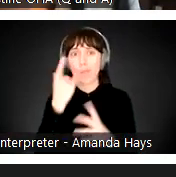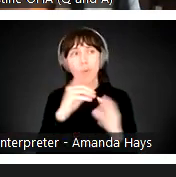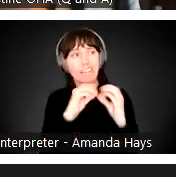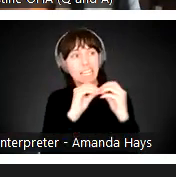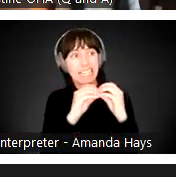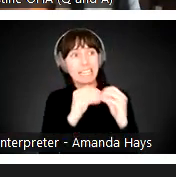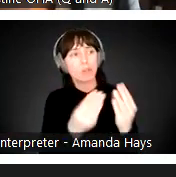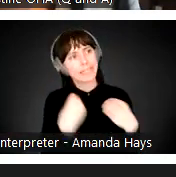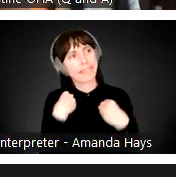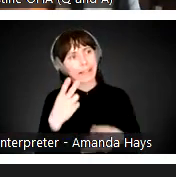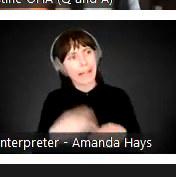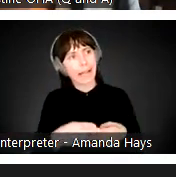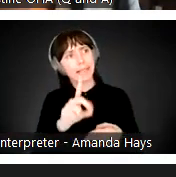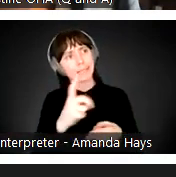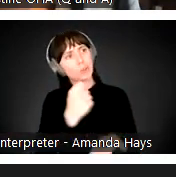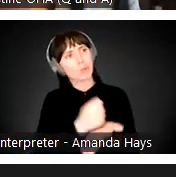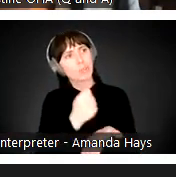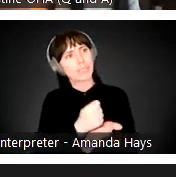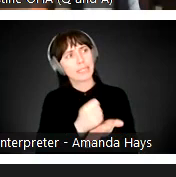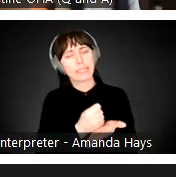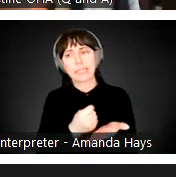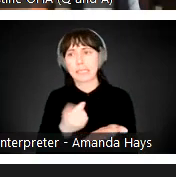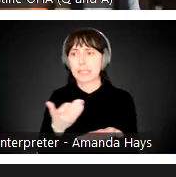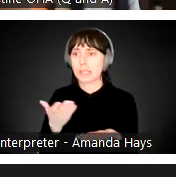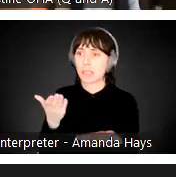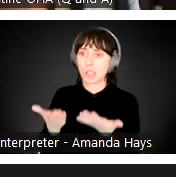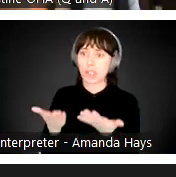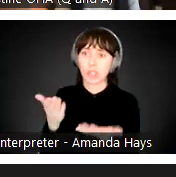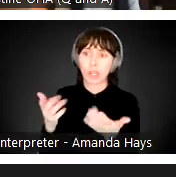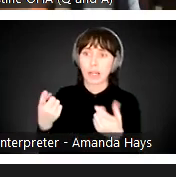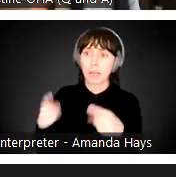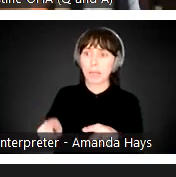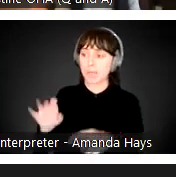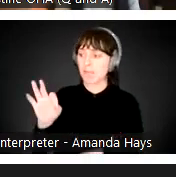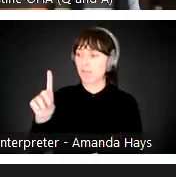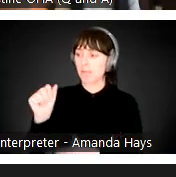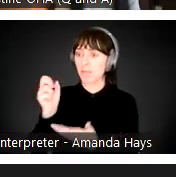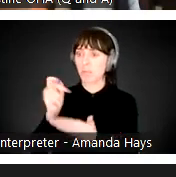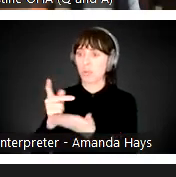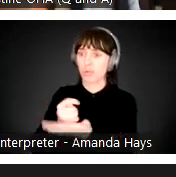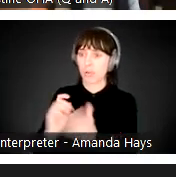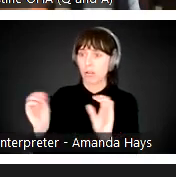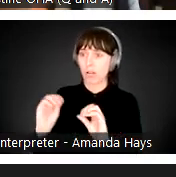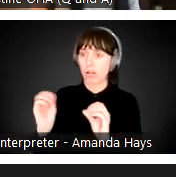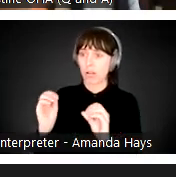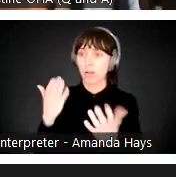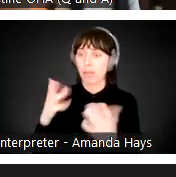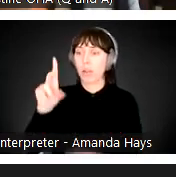name, and give us a diagnosis, and treat us, what we might end up in is a situation where, without any FDA-approved treatments, we might just be getting a